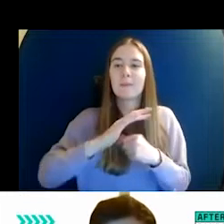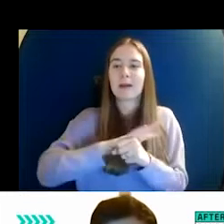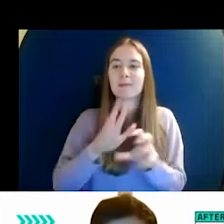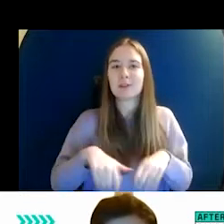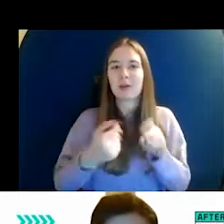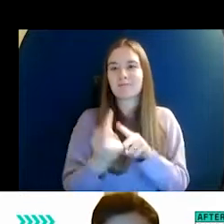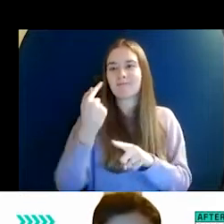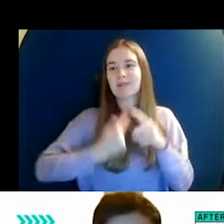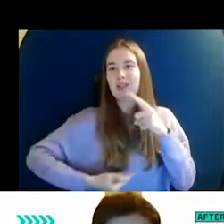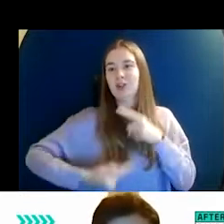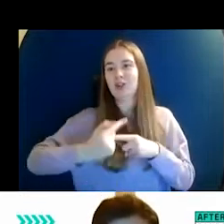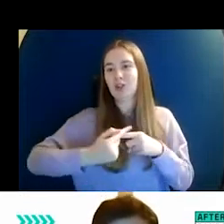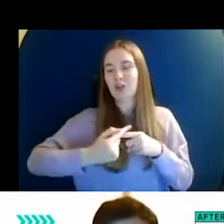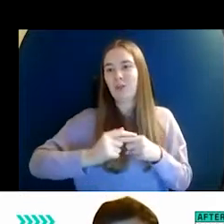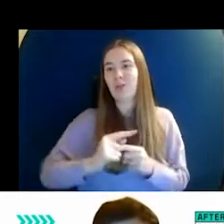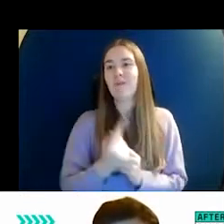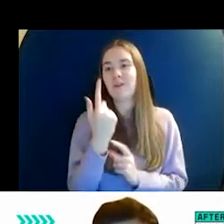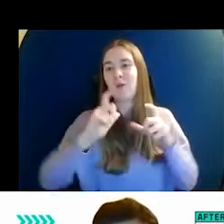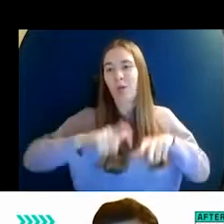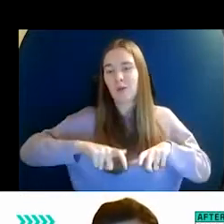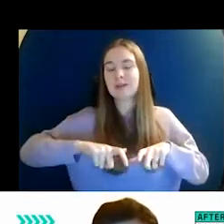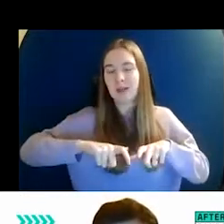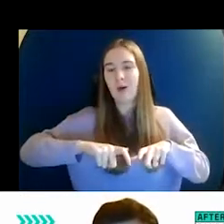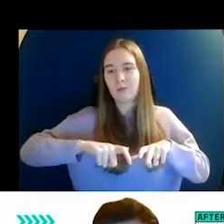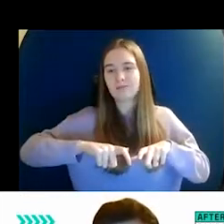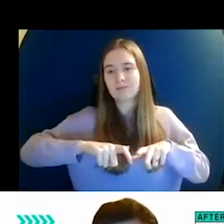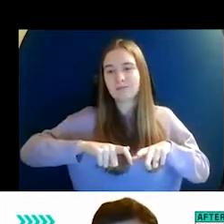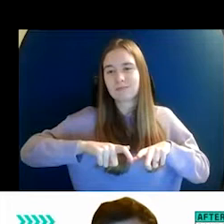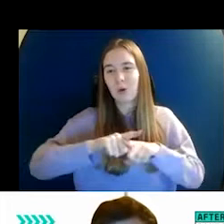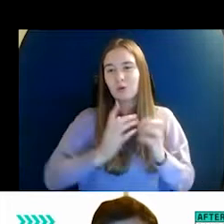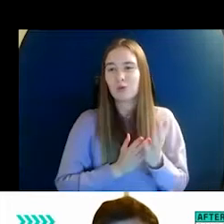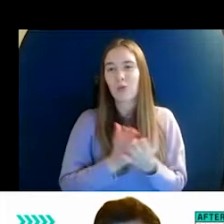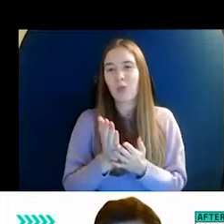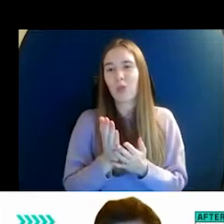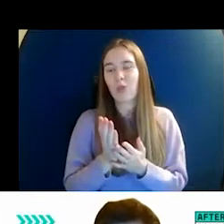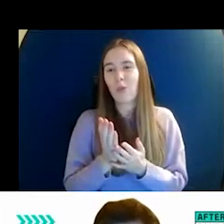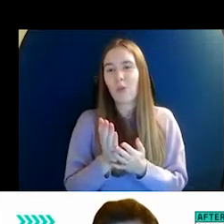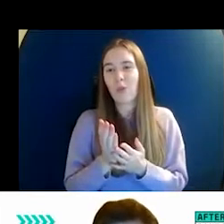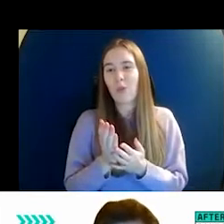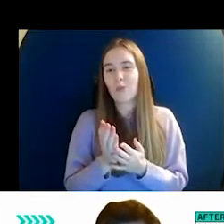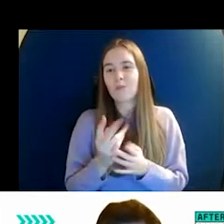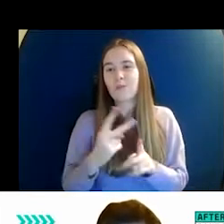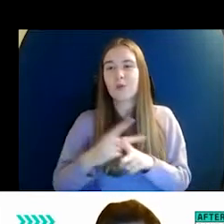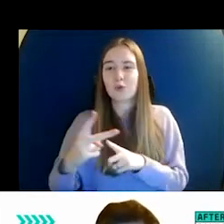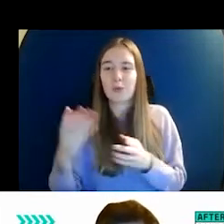during the first lockdown, and over the past two weeks, as part of COP26,